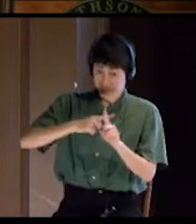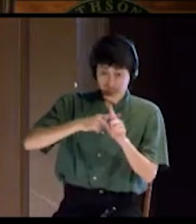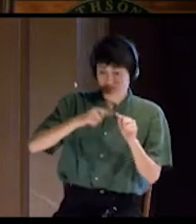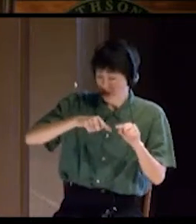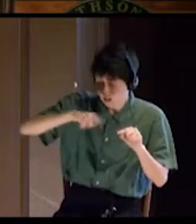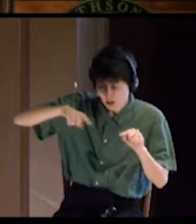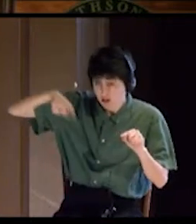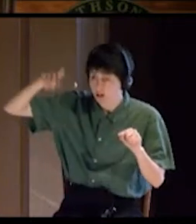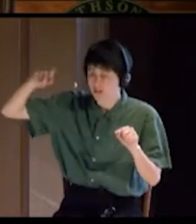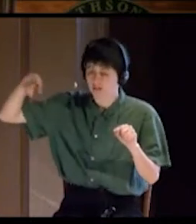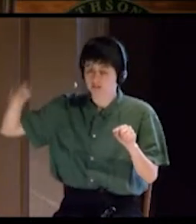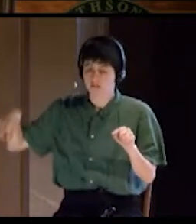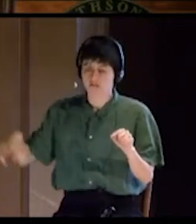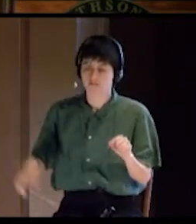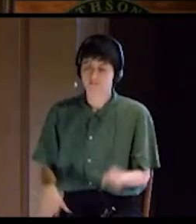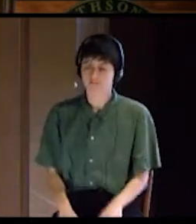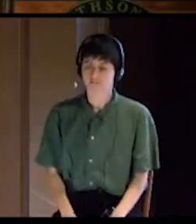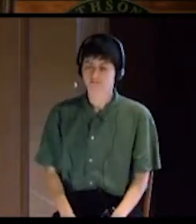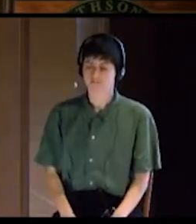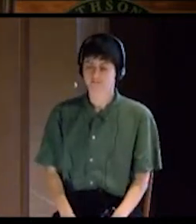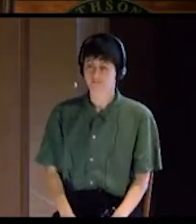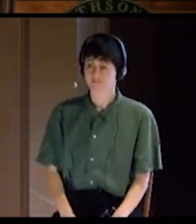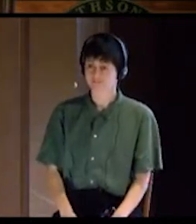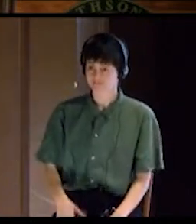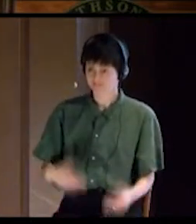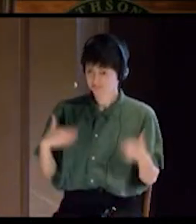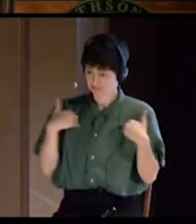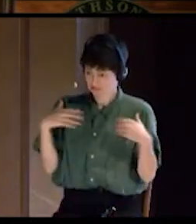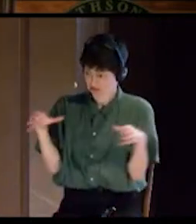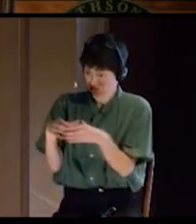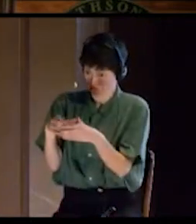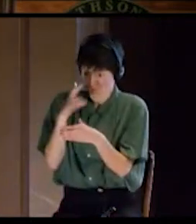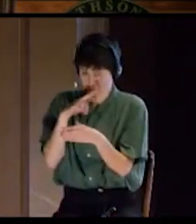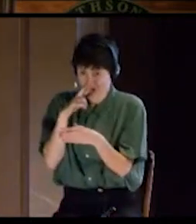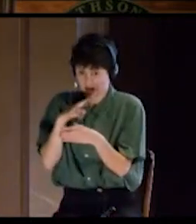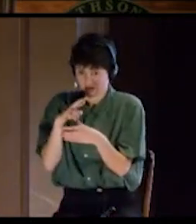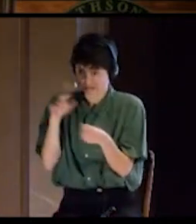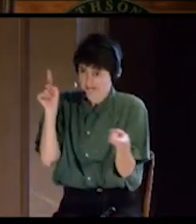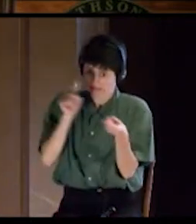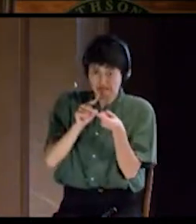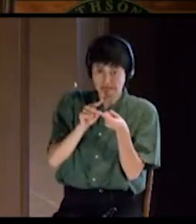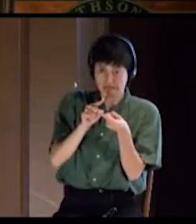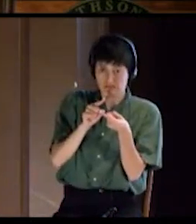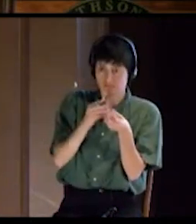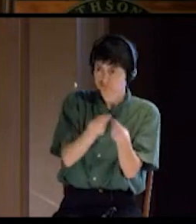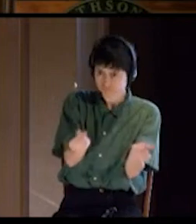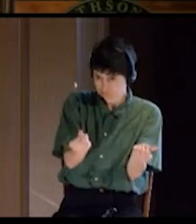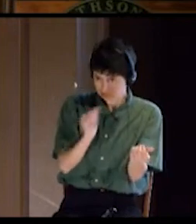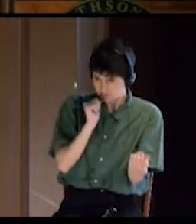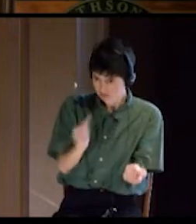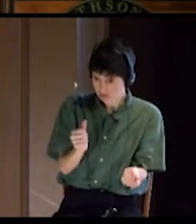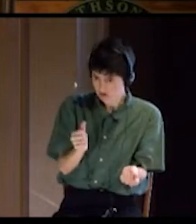these animals didn't go extinct, they didn't go extirpated. We find them across all the sites at all temperatures